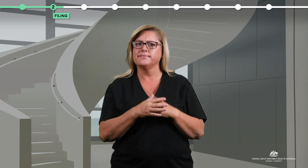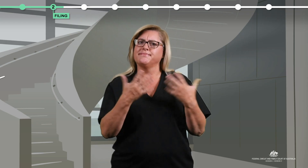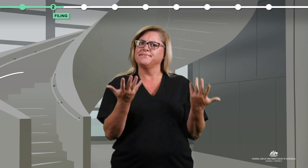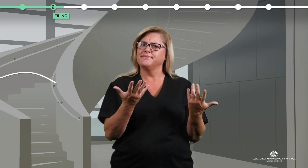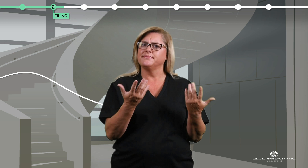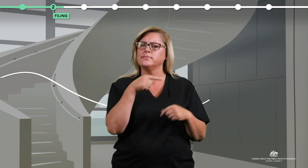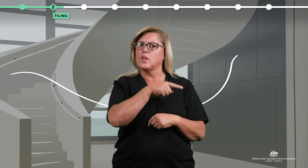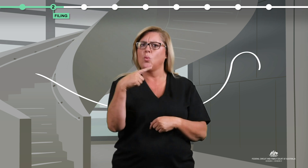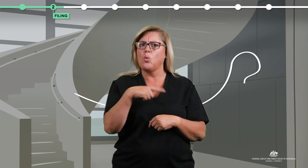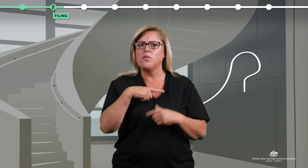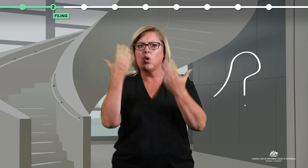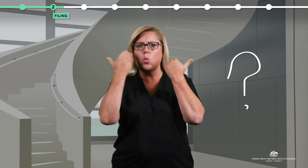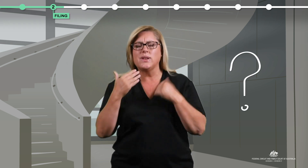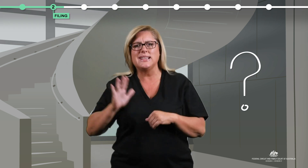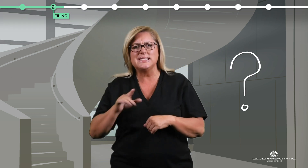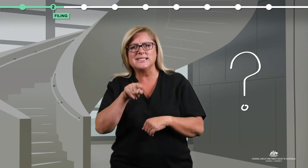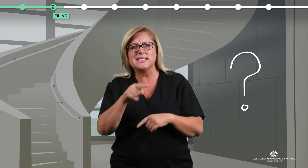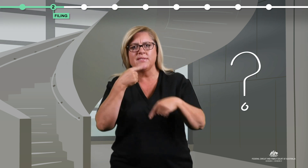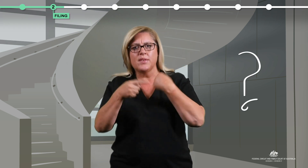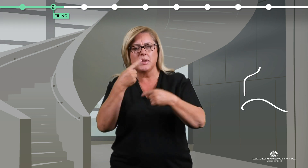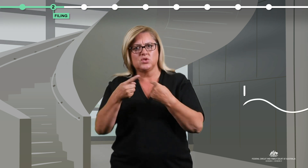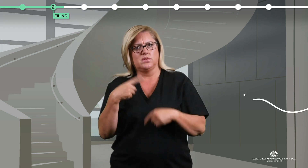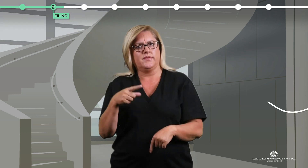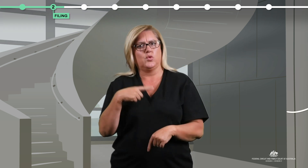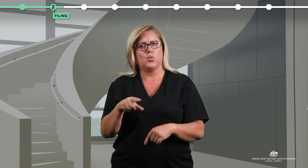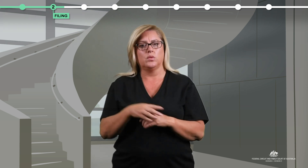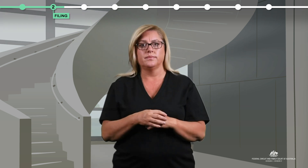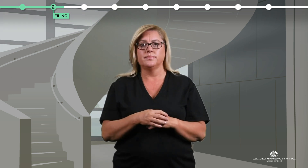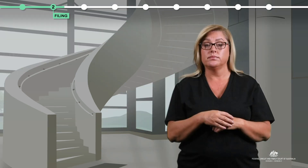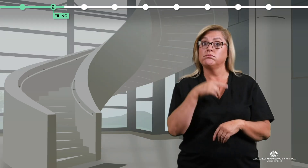OK, so why does the Court need information?